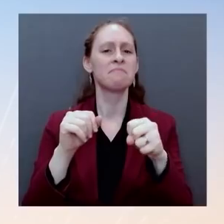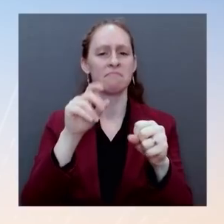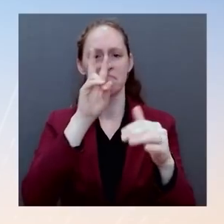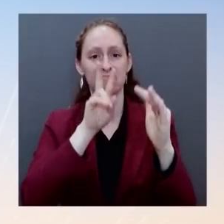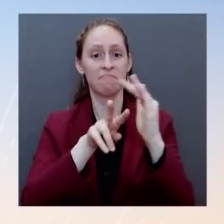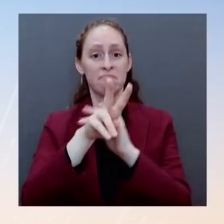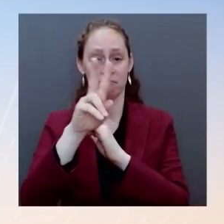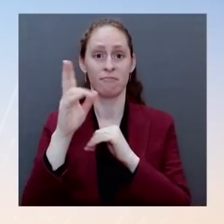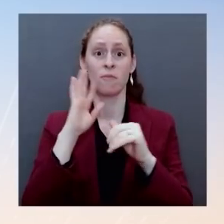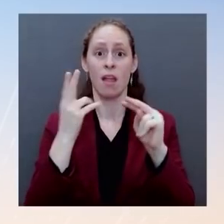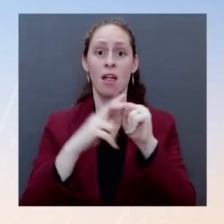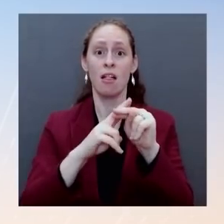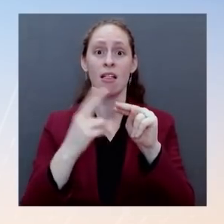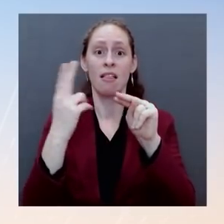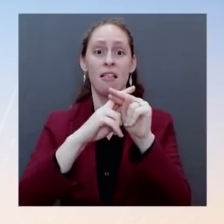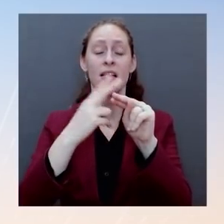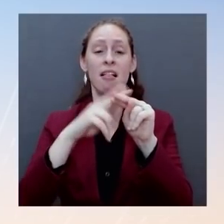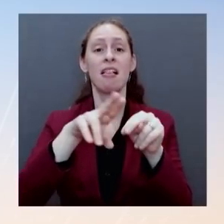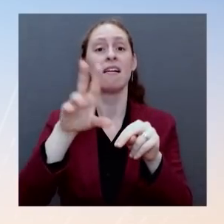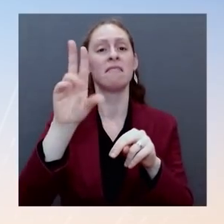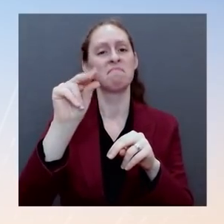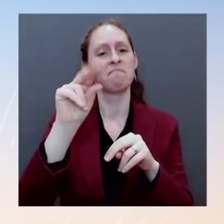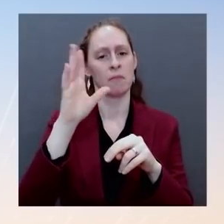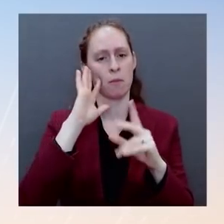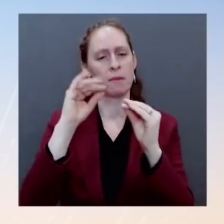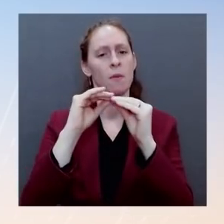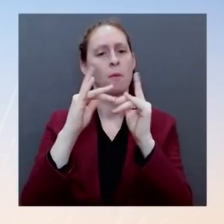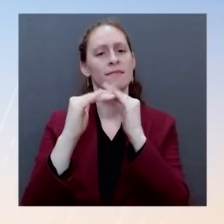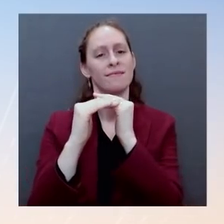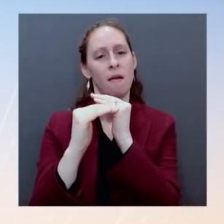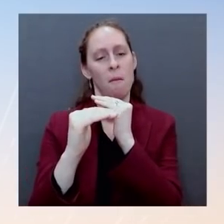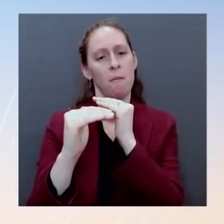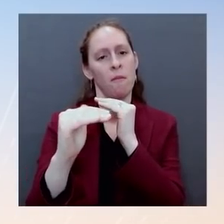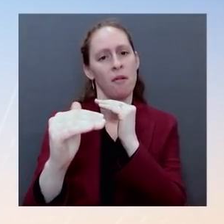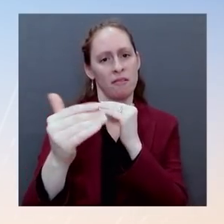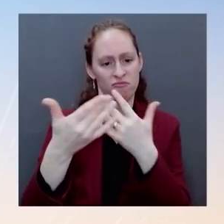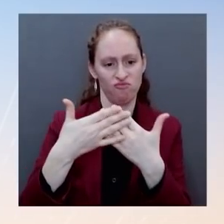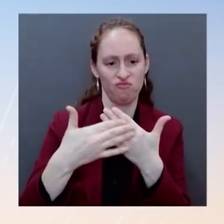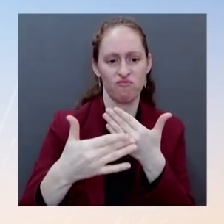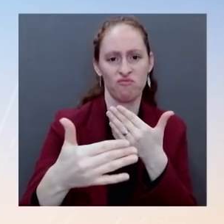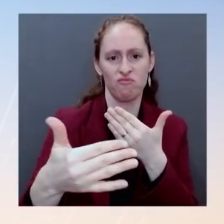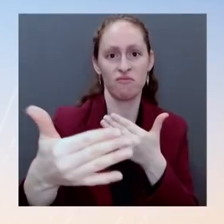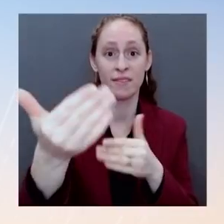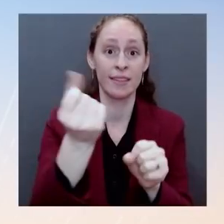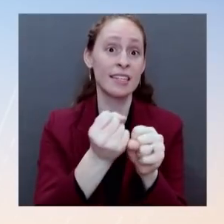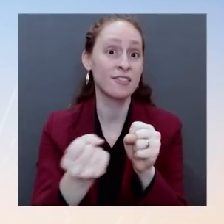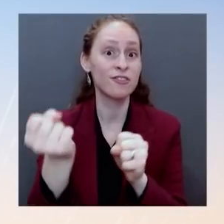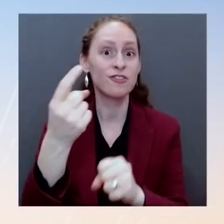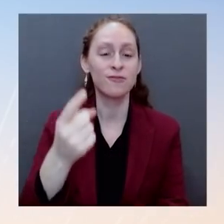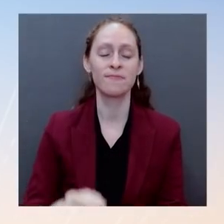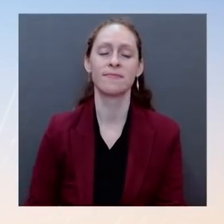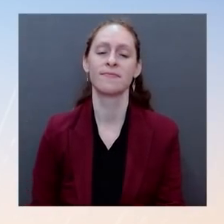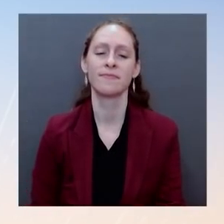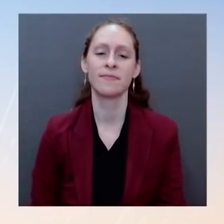Third point is the global context for this data, both on prices and on economic growth writ large. What we're seeing right now